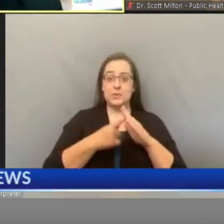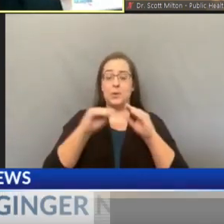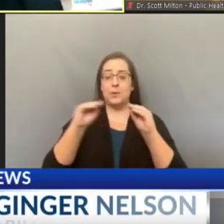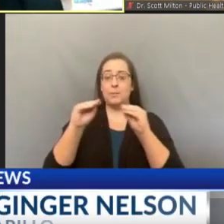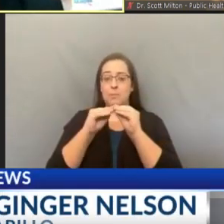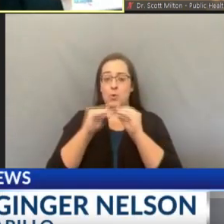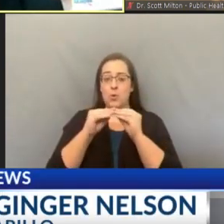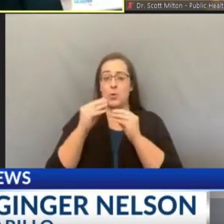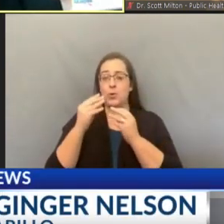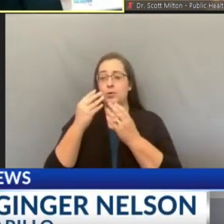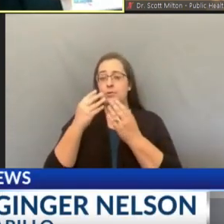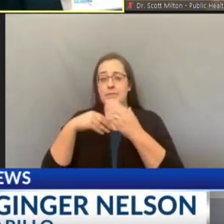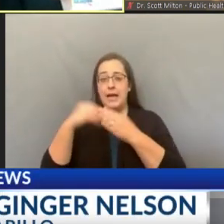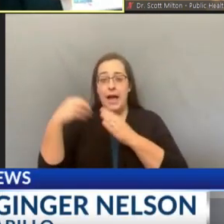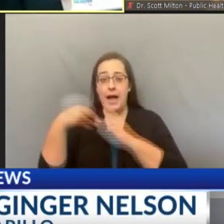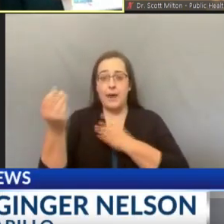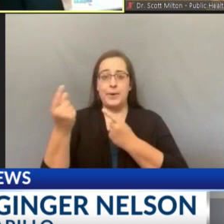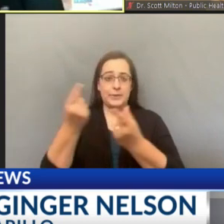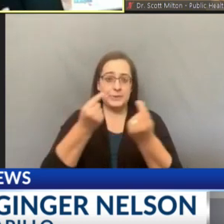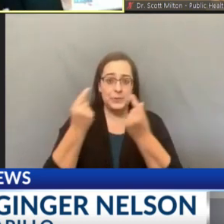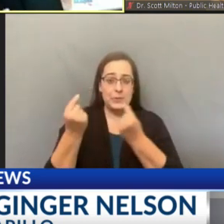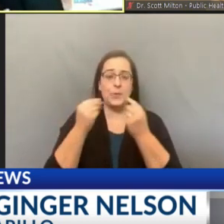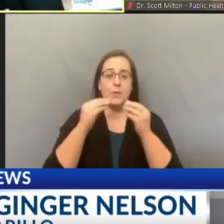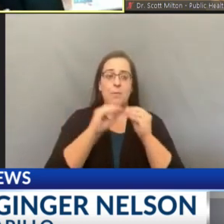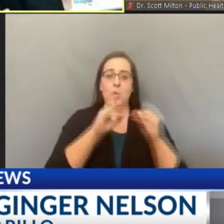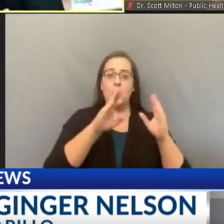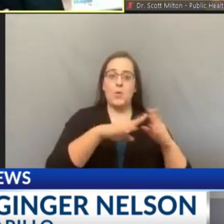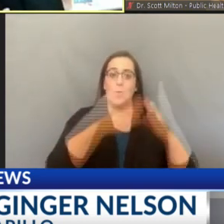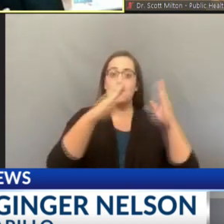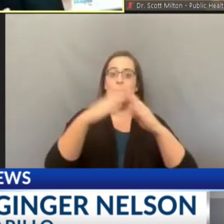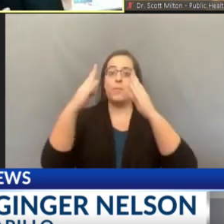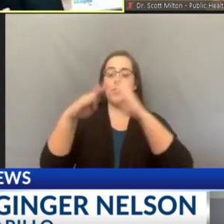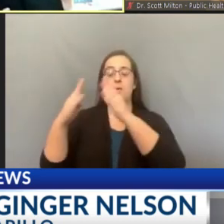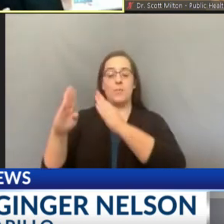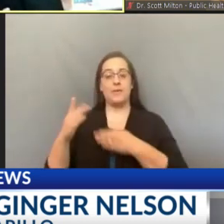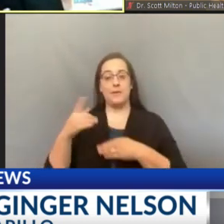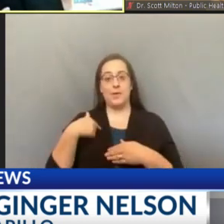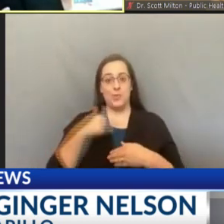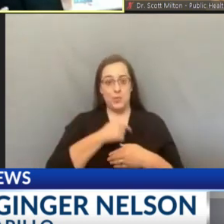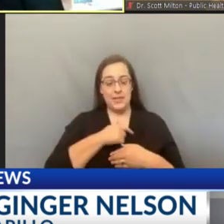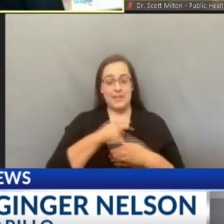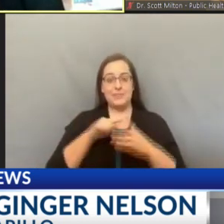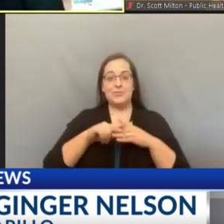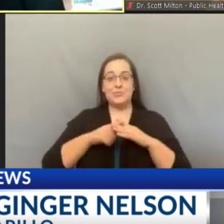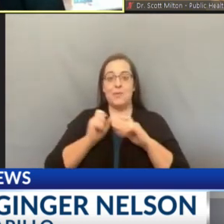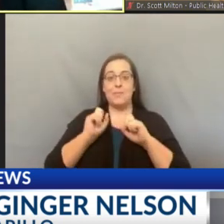LEARNING HOW TO DEAL WITH THE COVID-19 WORLD. I JUST WANT TO CONTINUE TO CAUTION US AS WE DO START MOVING